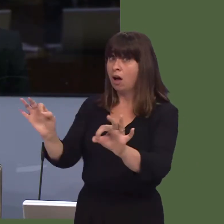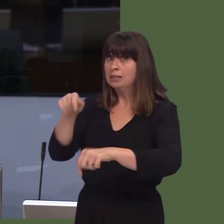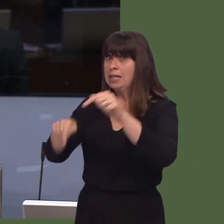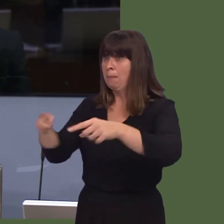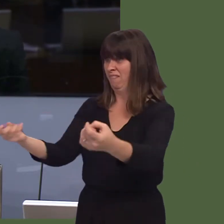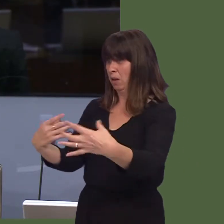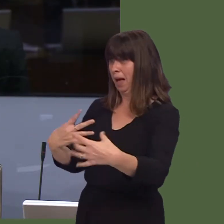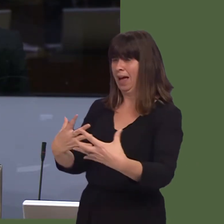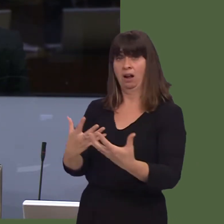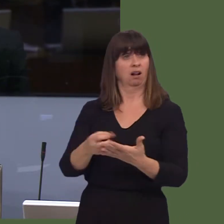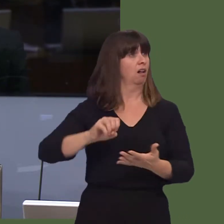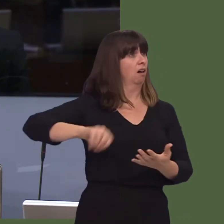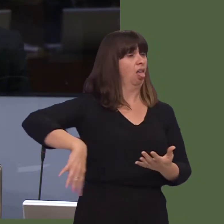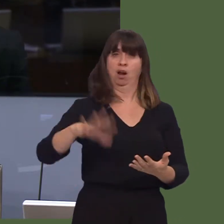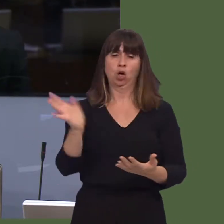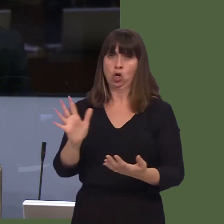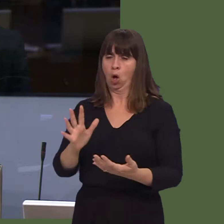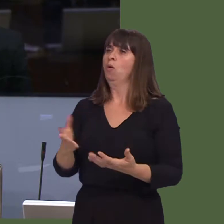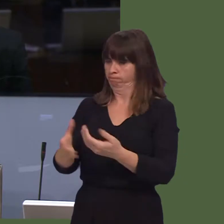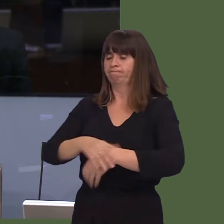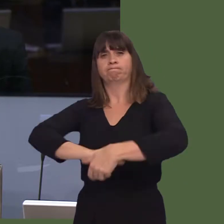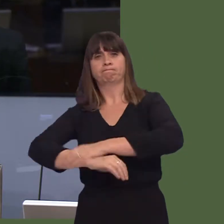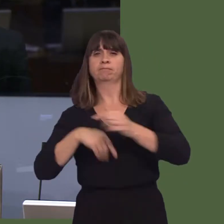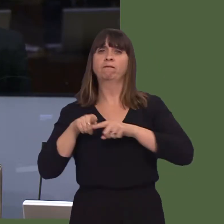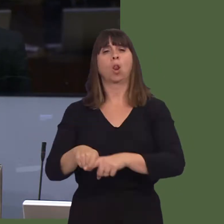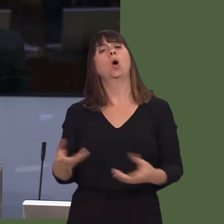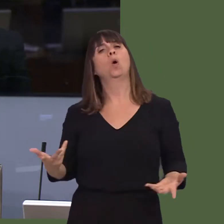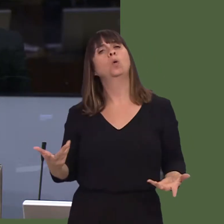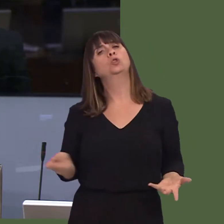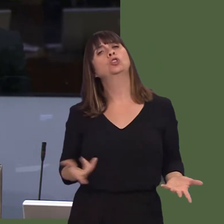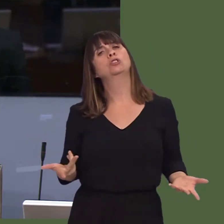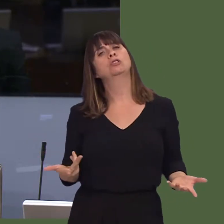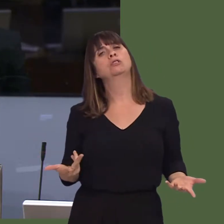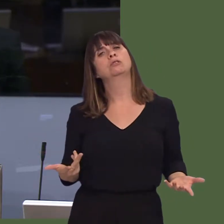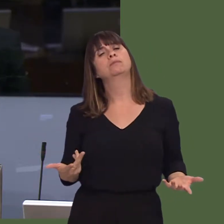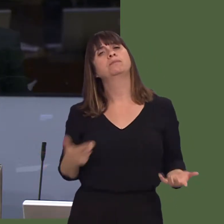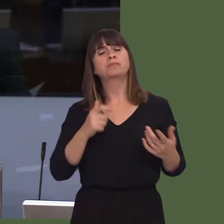There are many excellent regeneration schemes going ahead at the moment, but this sort of consideration ought to be at the heart of them.